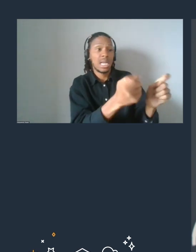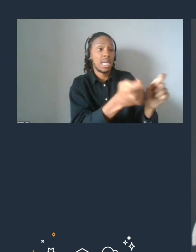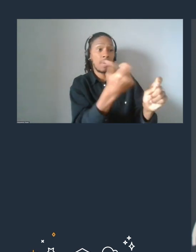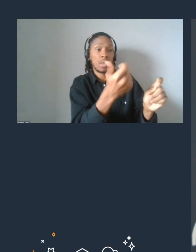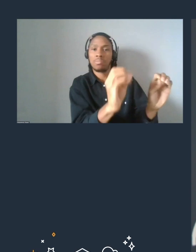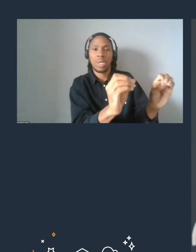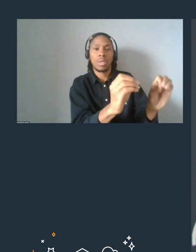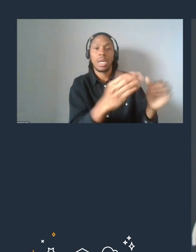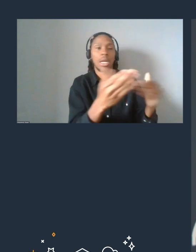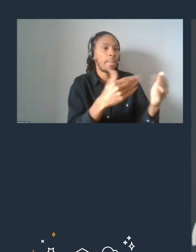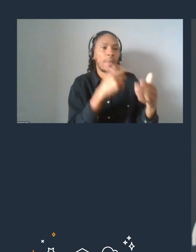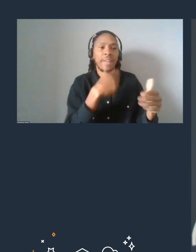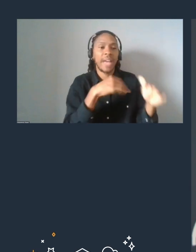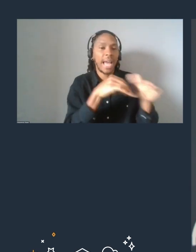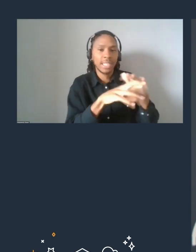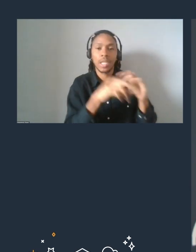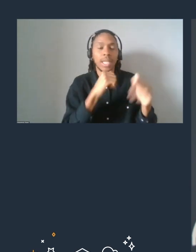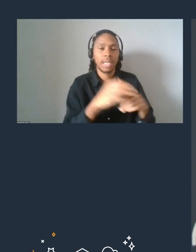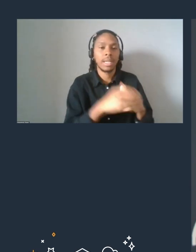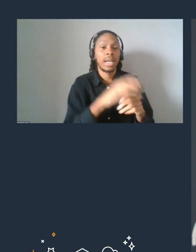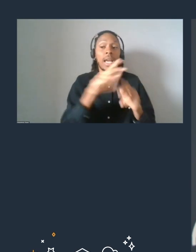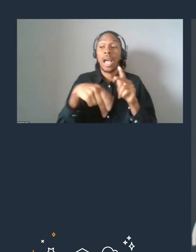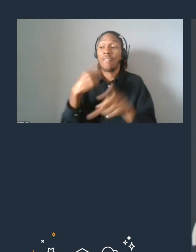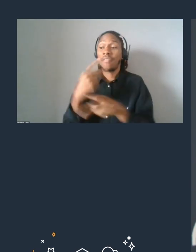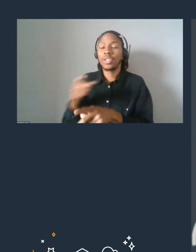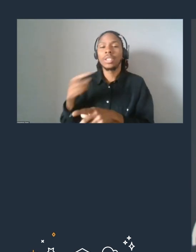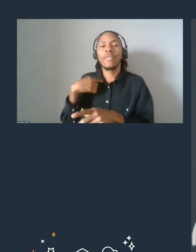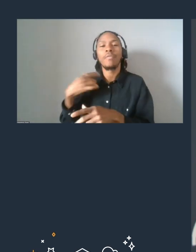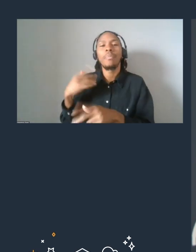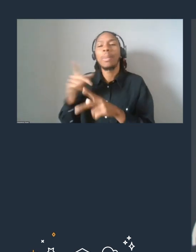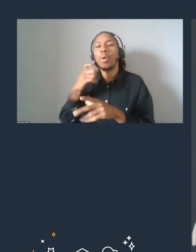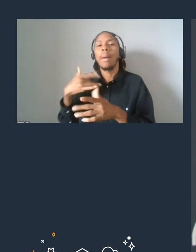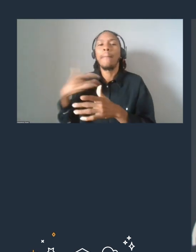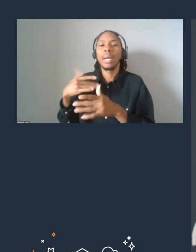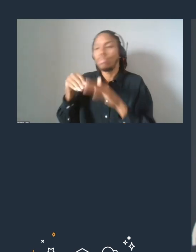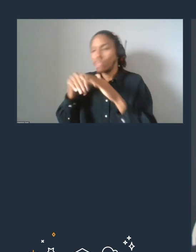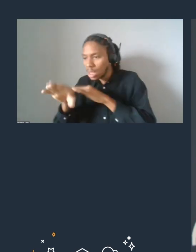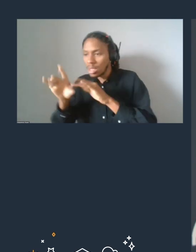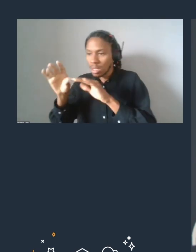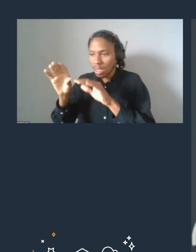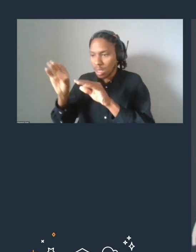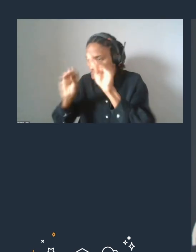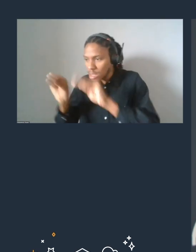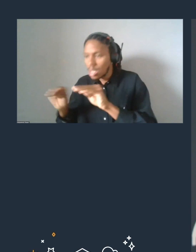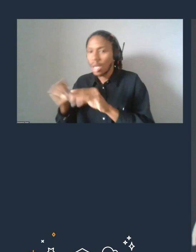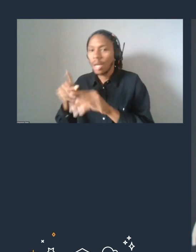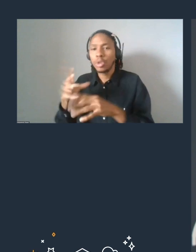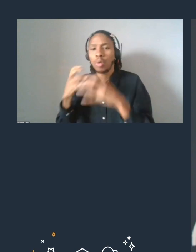Versioning is for data that is frequently touched, but you want to make sure that you're able to preserve all of the older versions